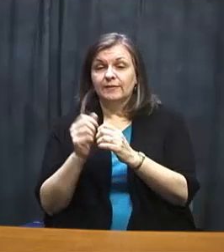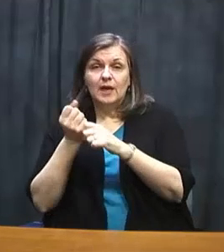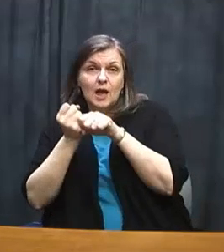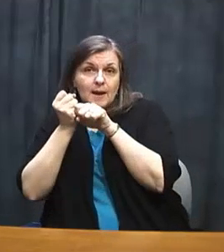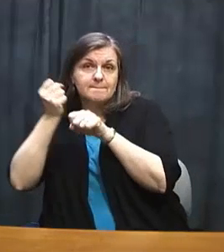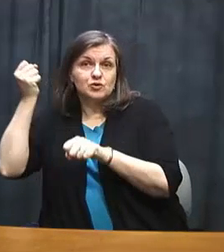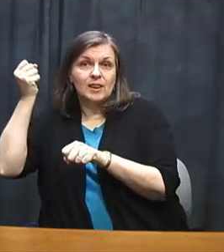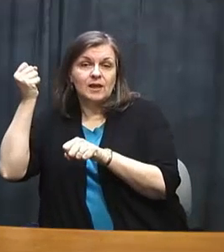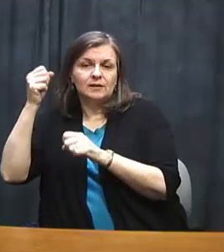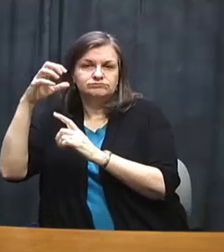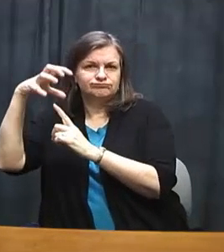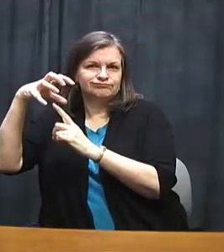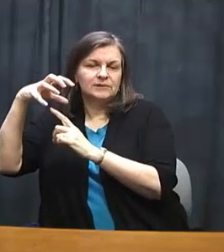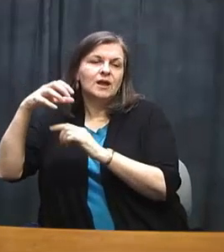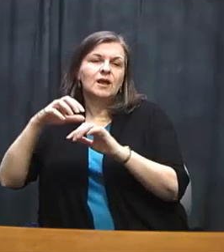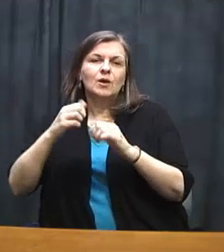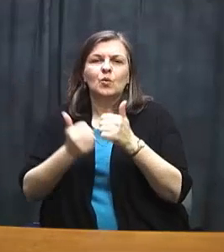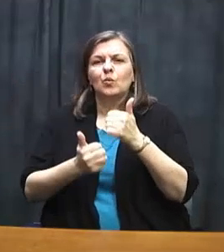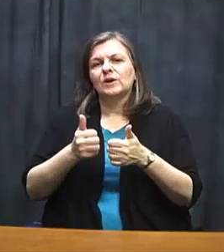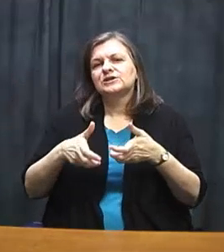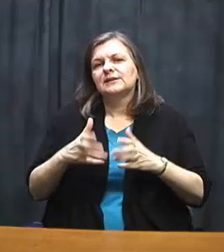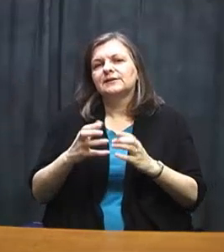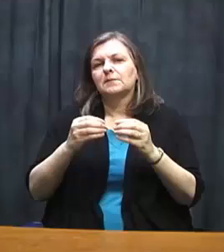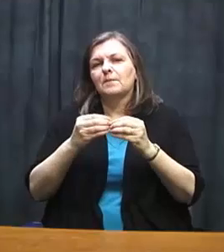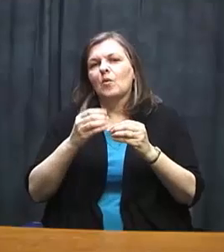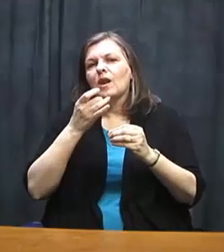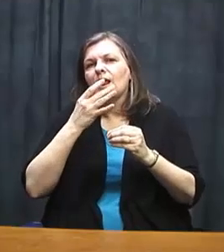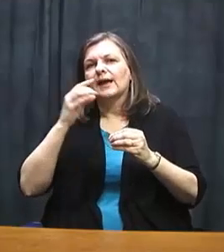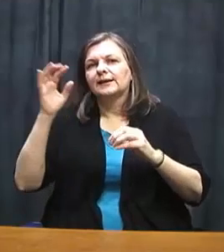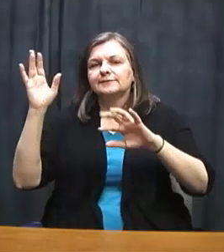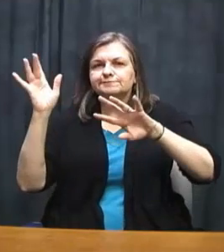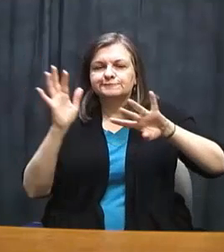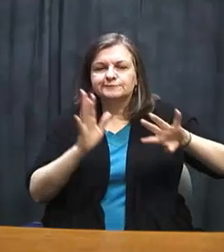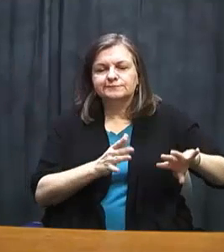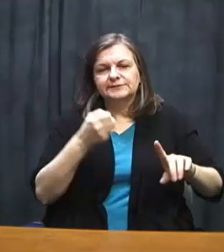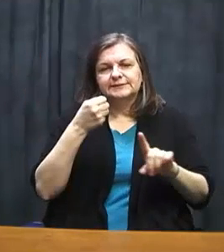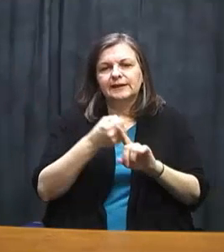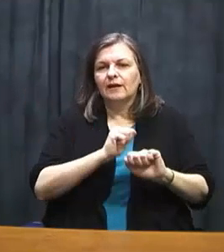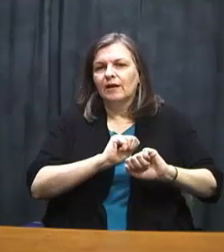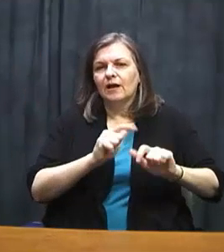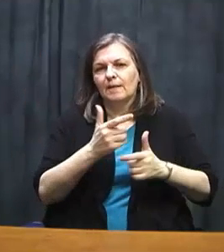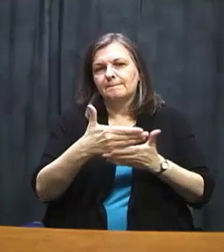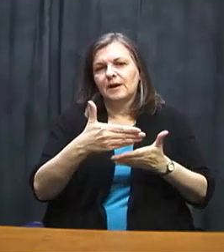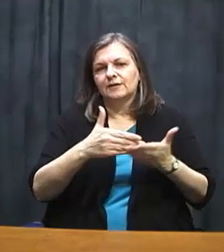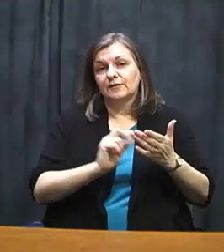which one is going to allow more light to reach all parts of the plant